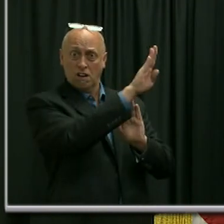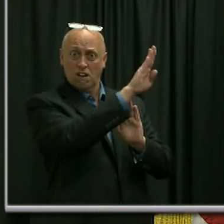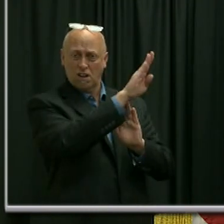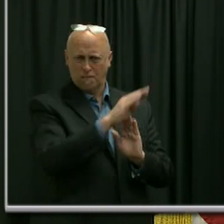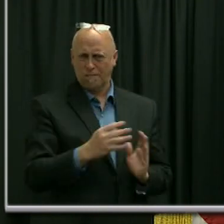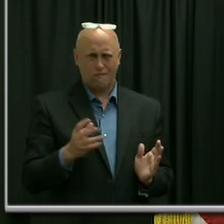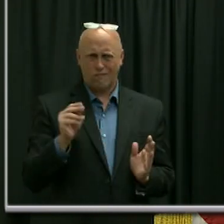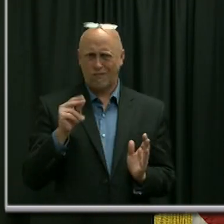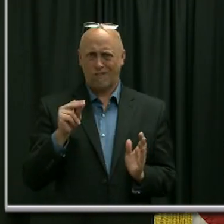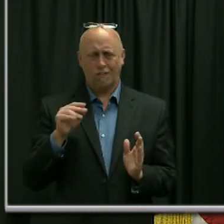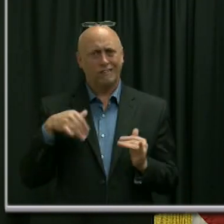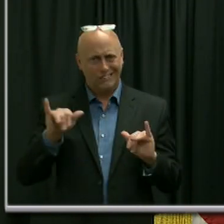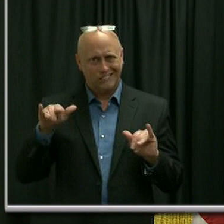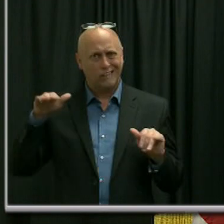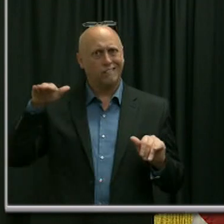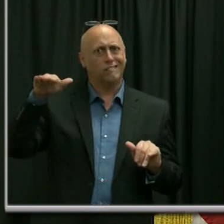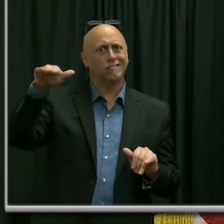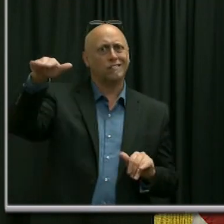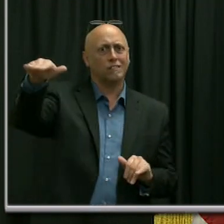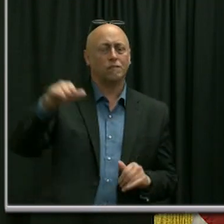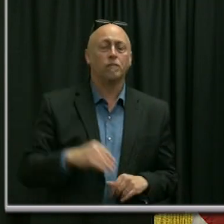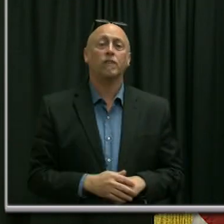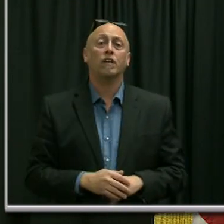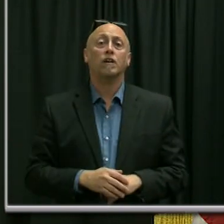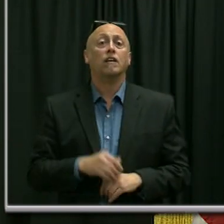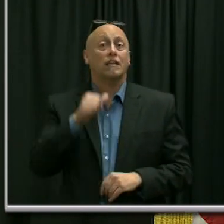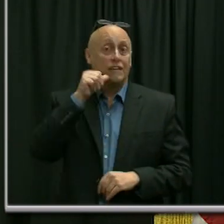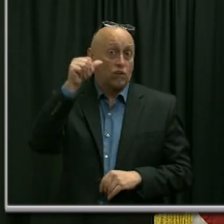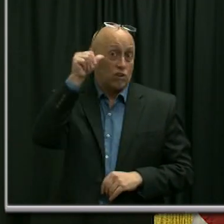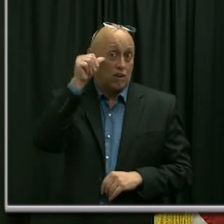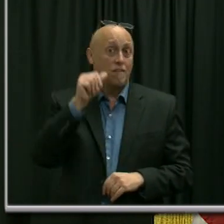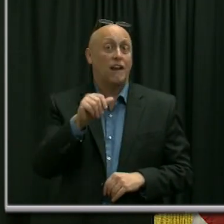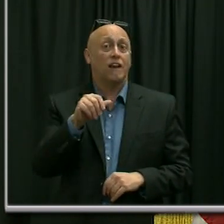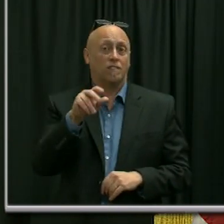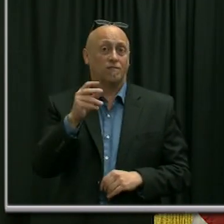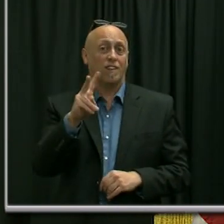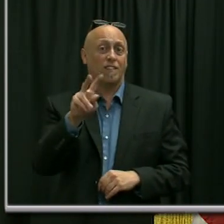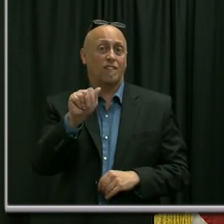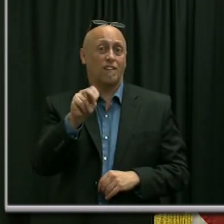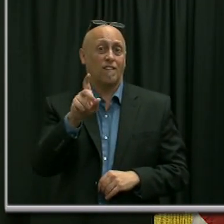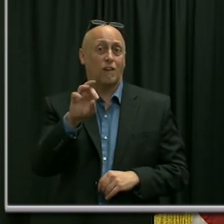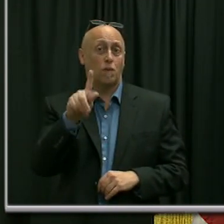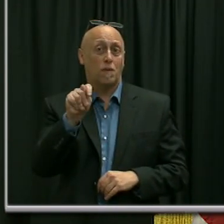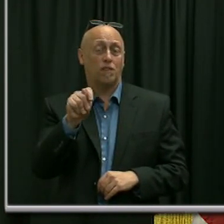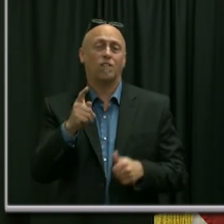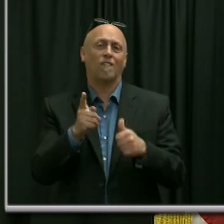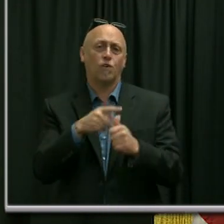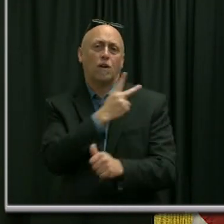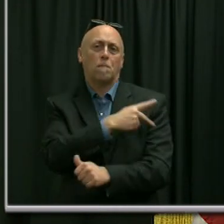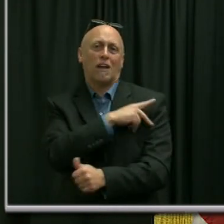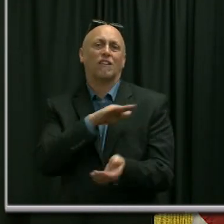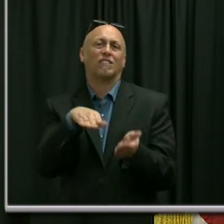VIRUSES INCREASING. YESTERDAY AT VANDERBILT WE HAD OUR FIRST